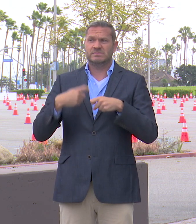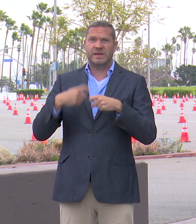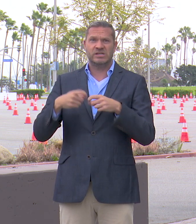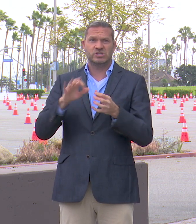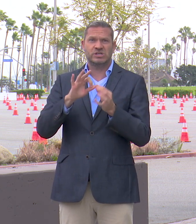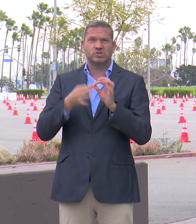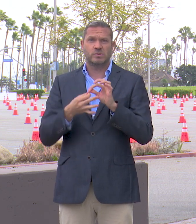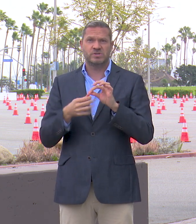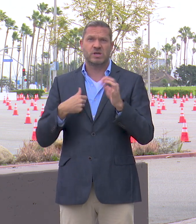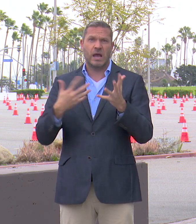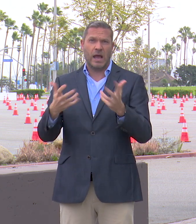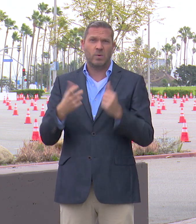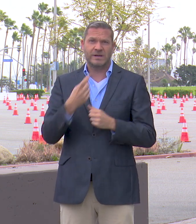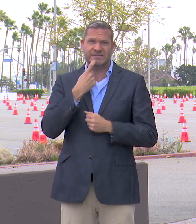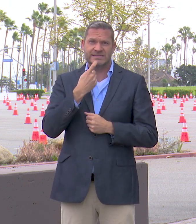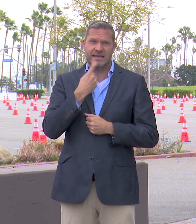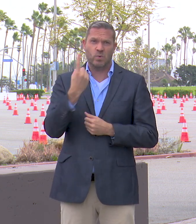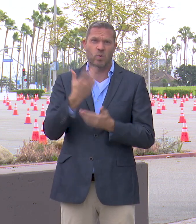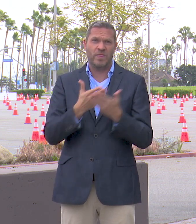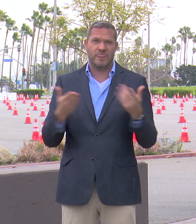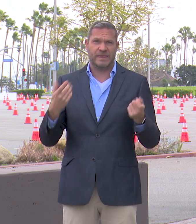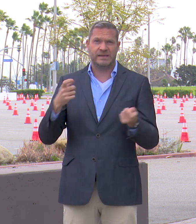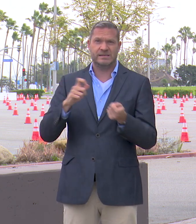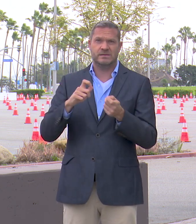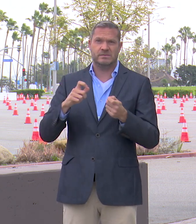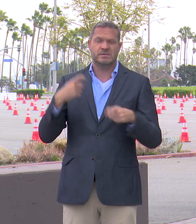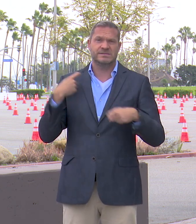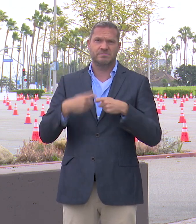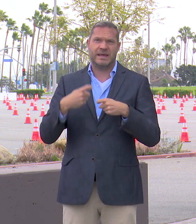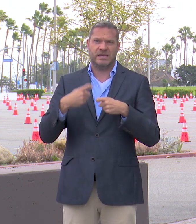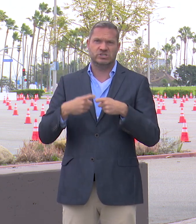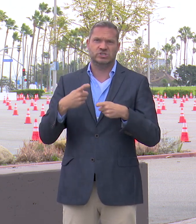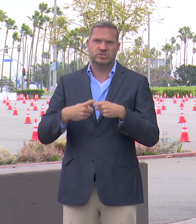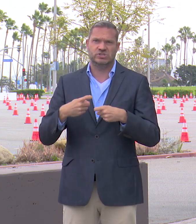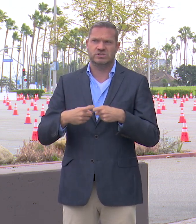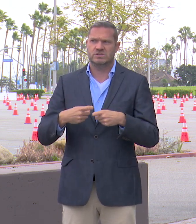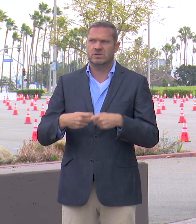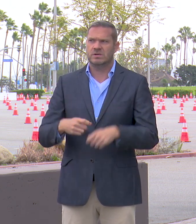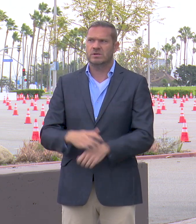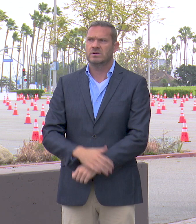I know you want me to say one thing in Spanish so I'll say one thing in Spanish and then we'll do the interpretation.